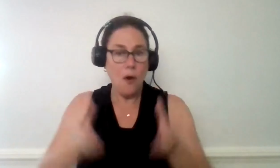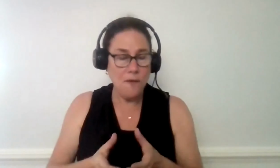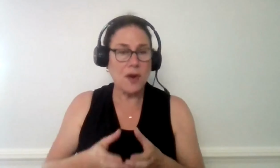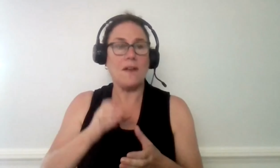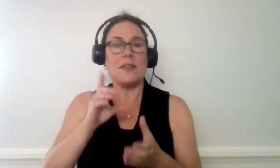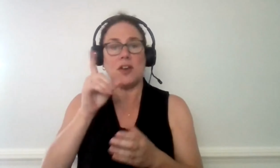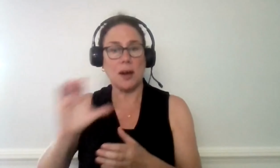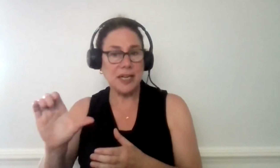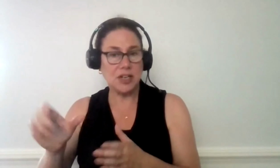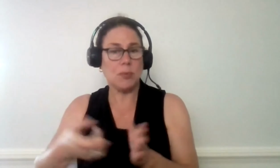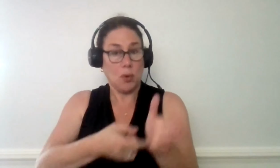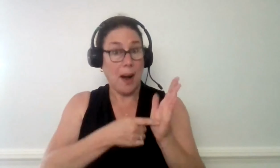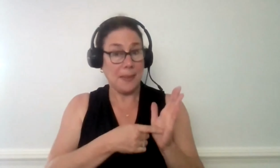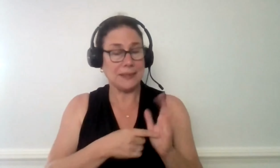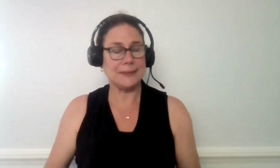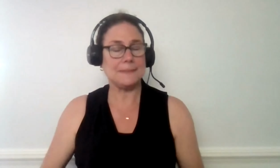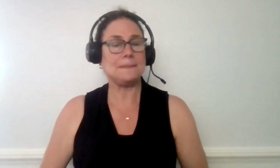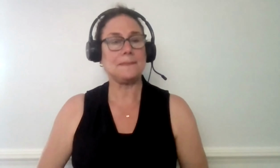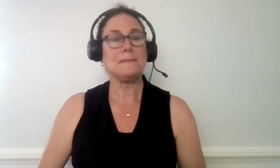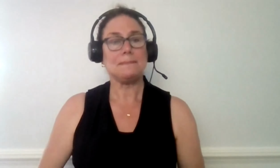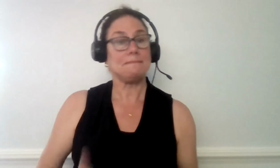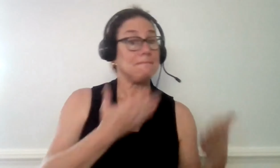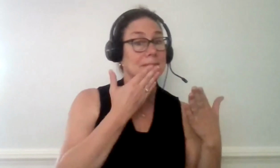Thank you so much for that information.